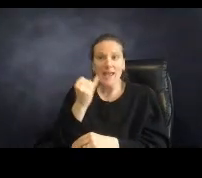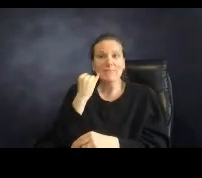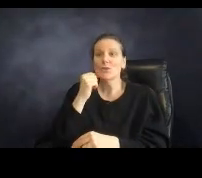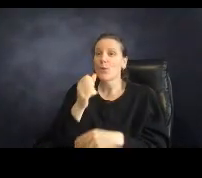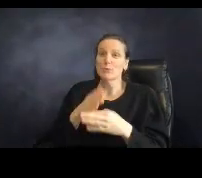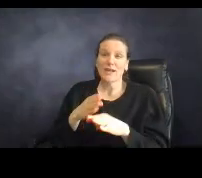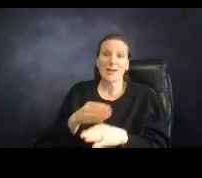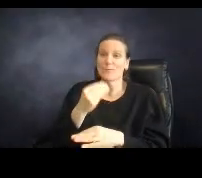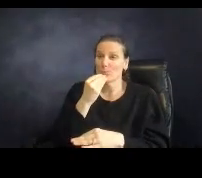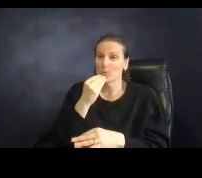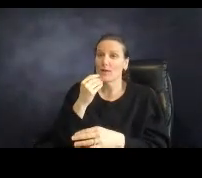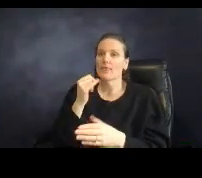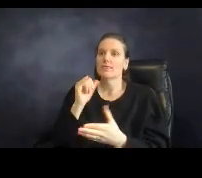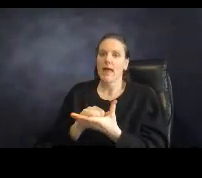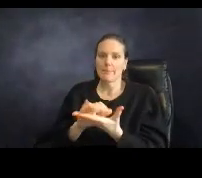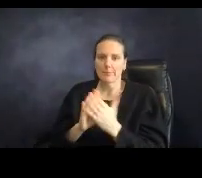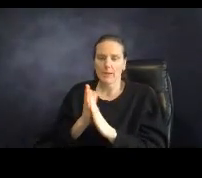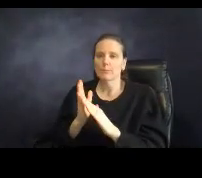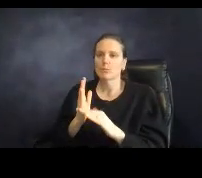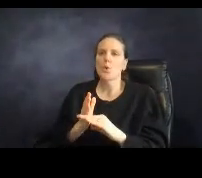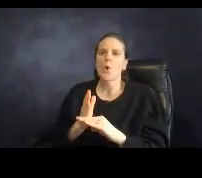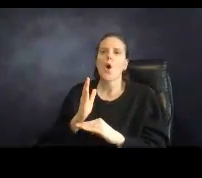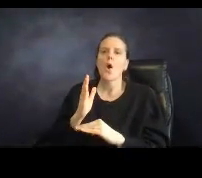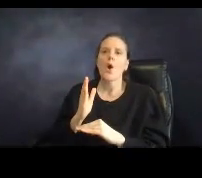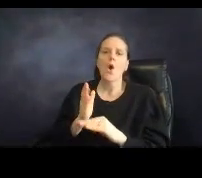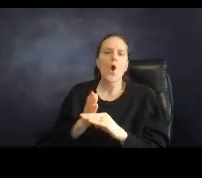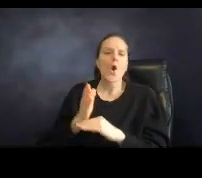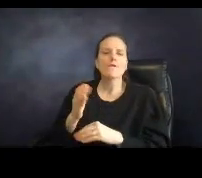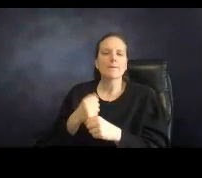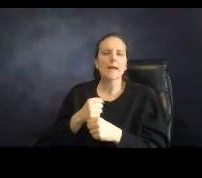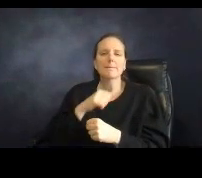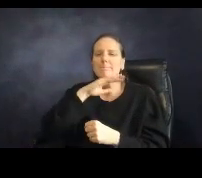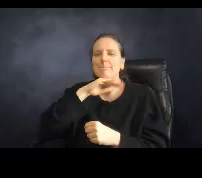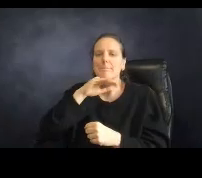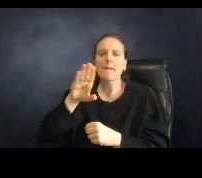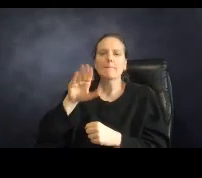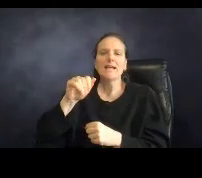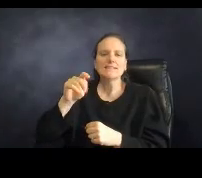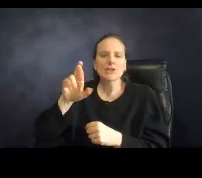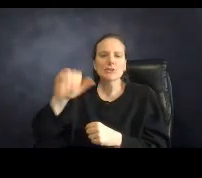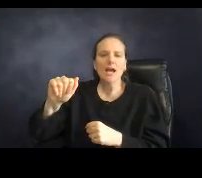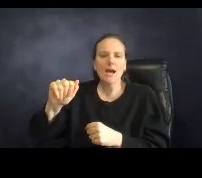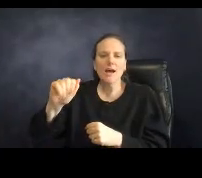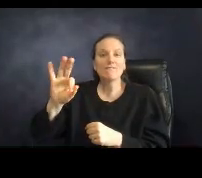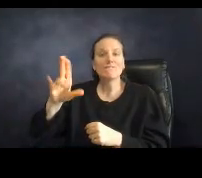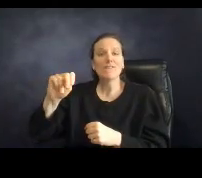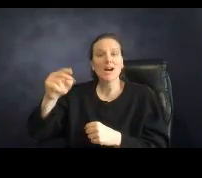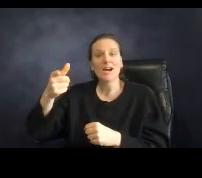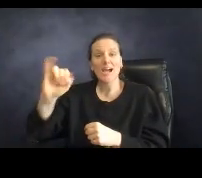that's when we start to overgrow bad bacteria and fungi in the gut, bad bacteria,